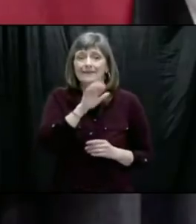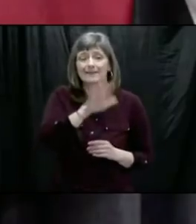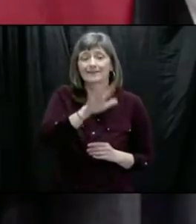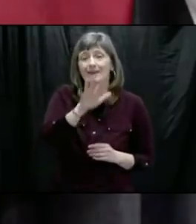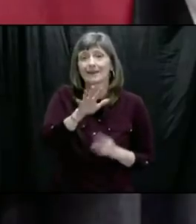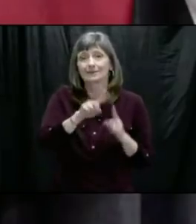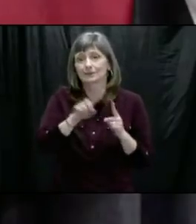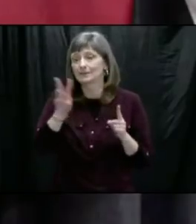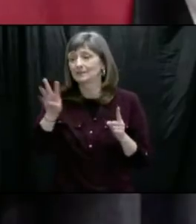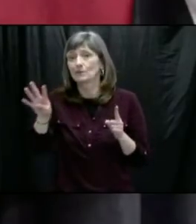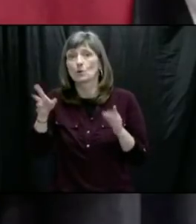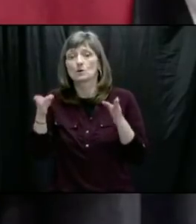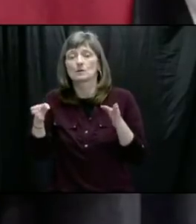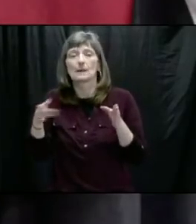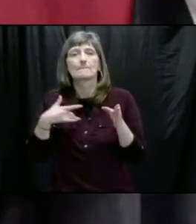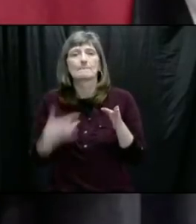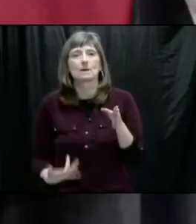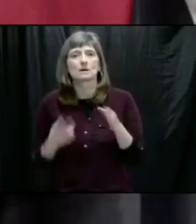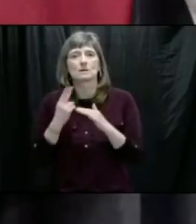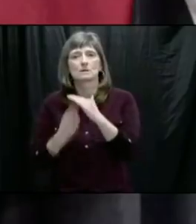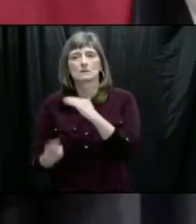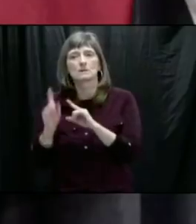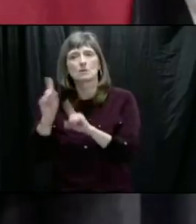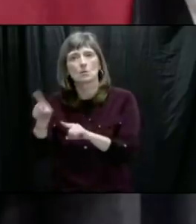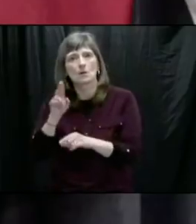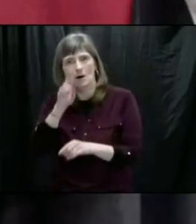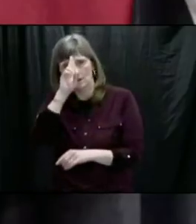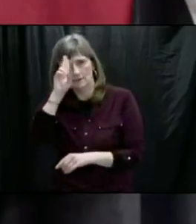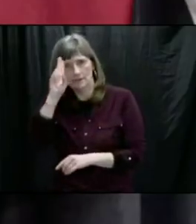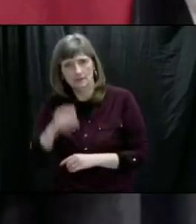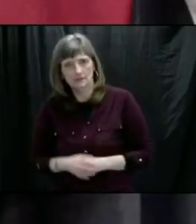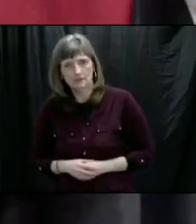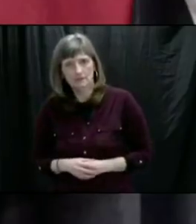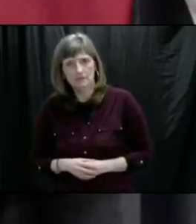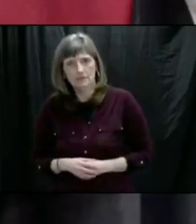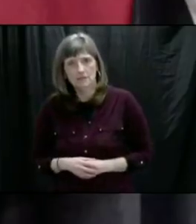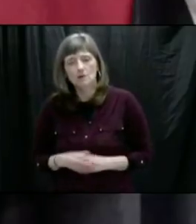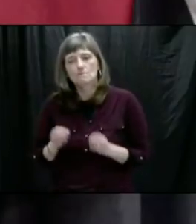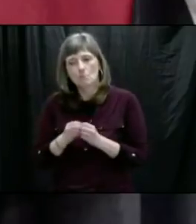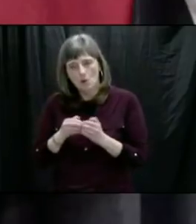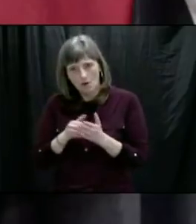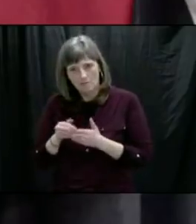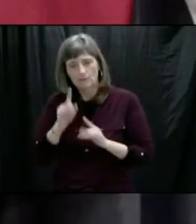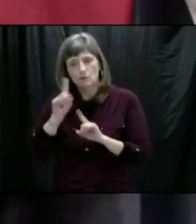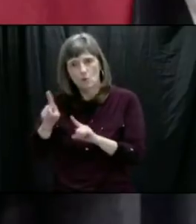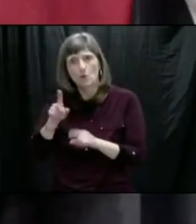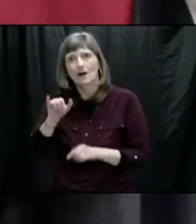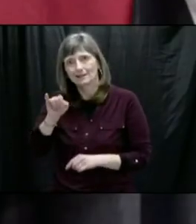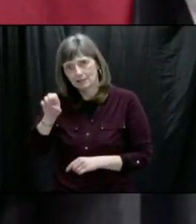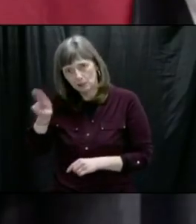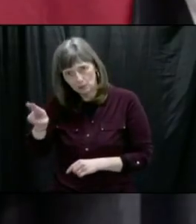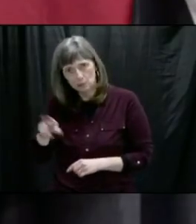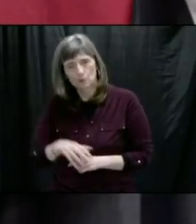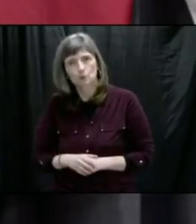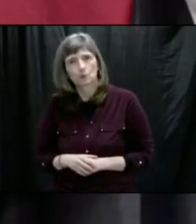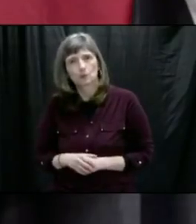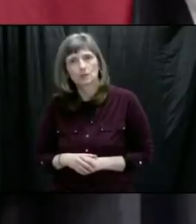PEOPLE 55-64 ARE THOSE MUCH MORE LIKELY TO RISK HOSPITALIZATION